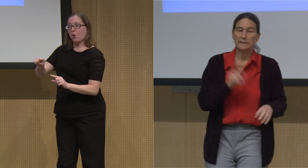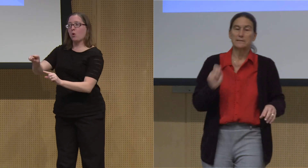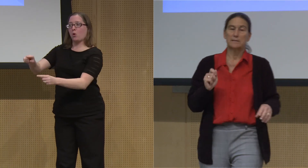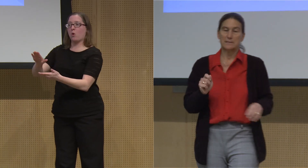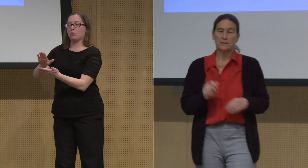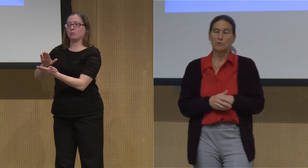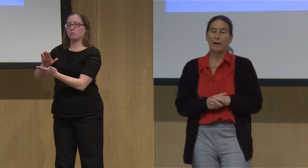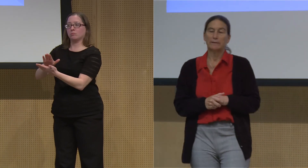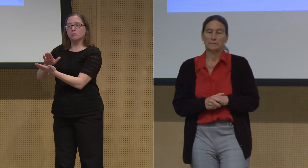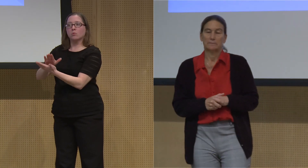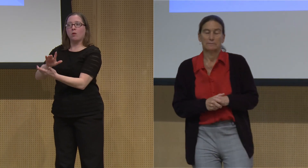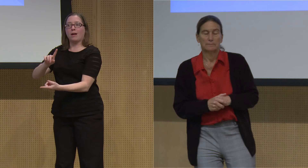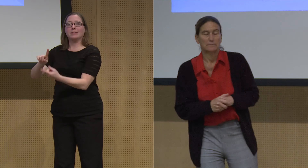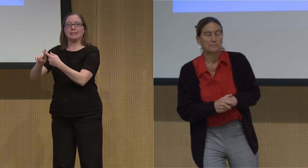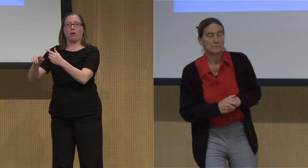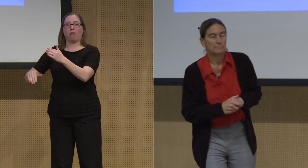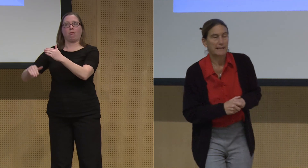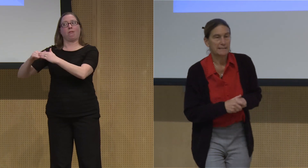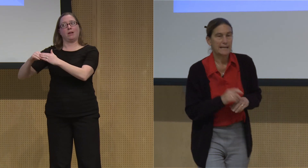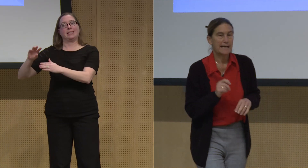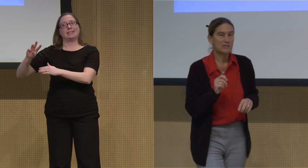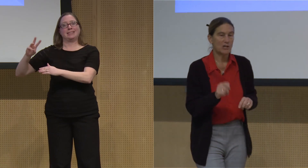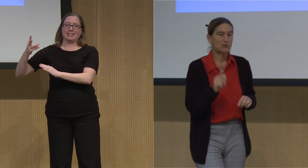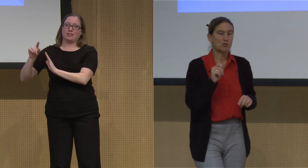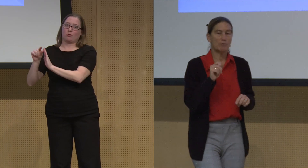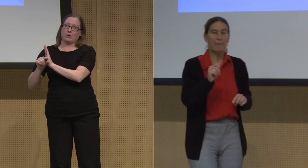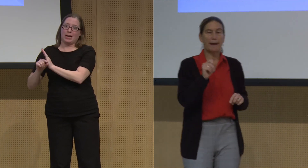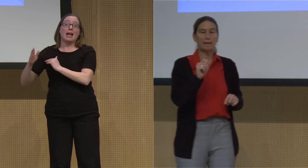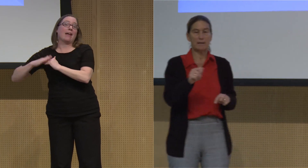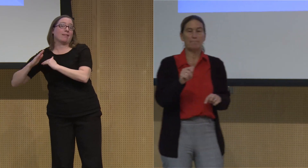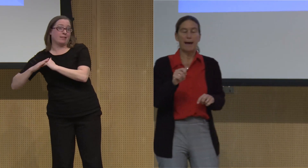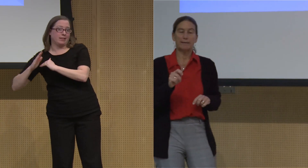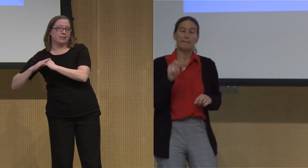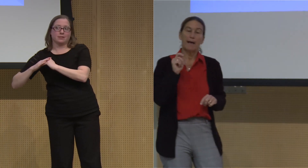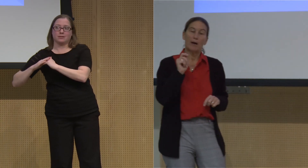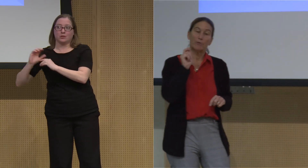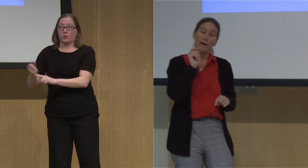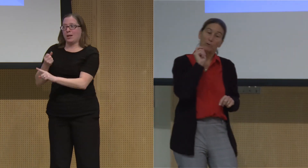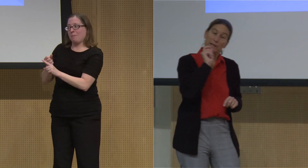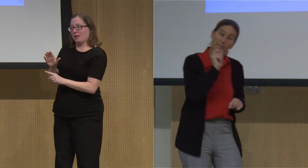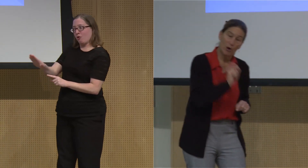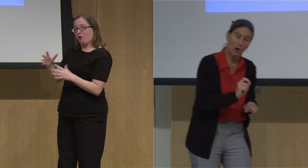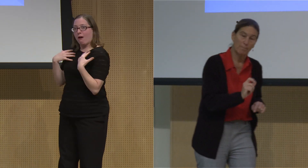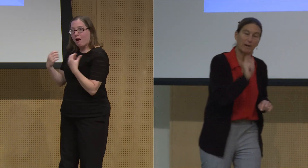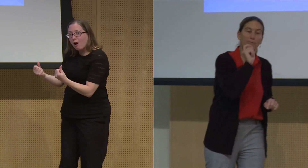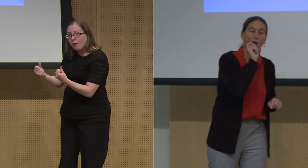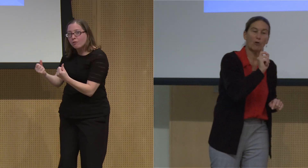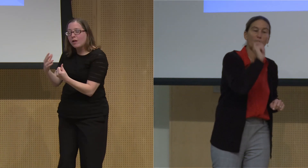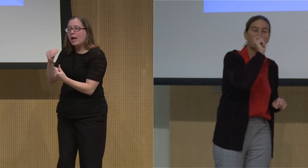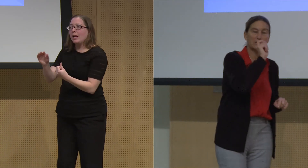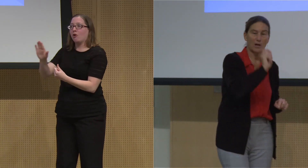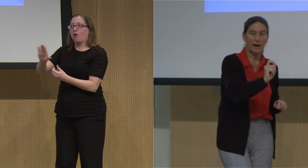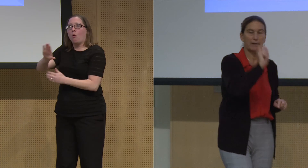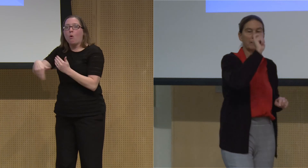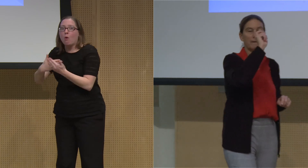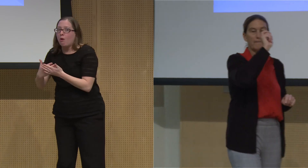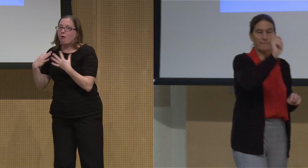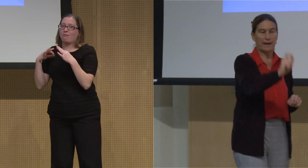TO THE SIXTH GRADE BECAUSE IT HAS SUCH A DRAMATIC IMPACT ON THE HEALTH NOT ONLY OF HER BUT OF HER ENTIRE FAMILY